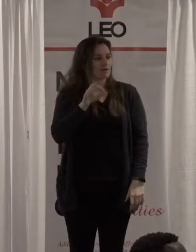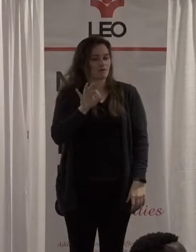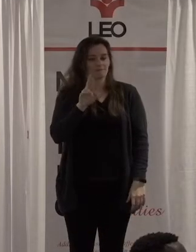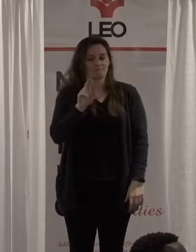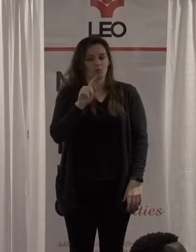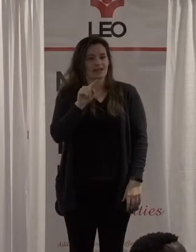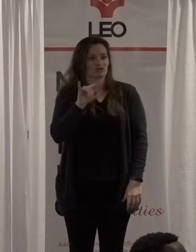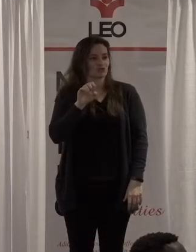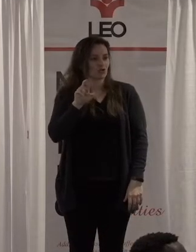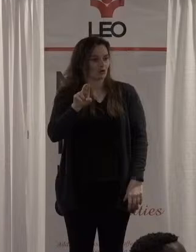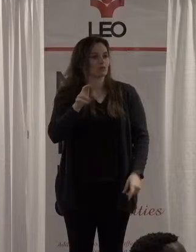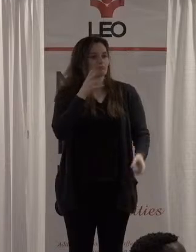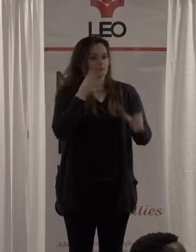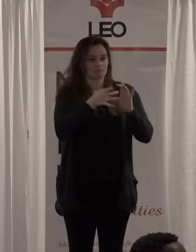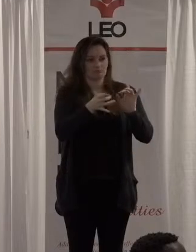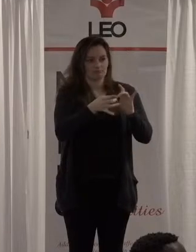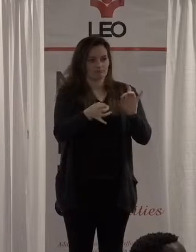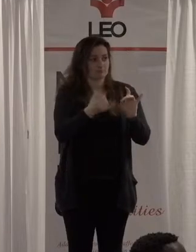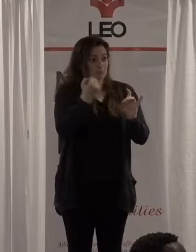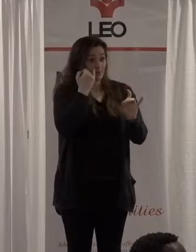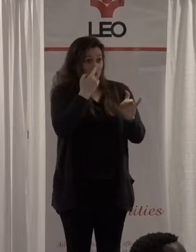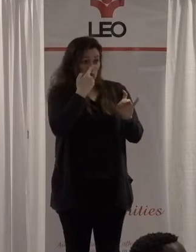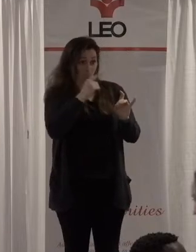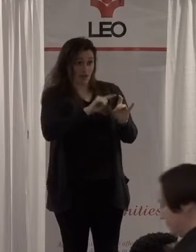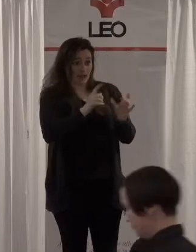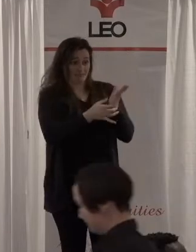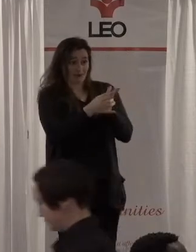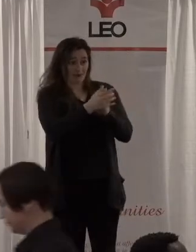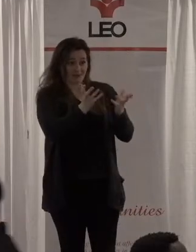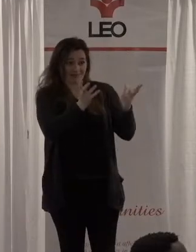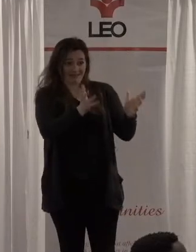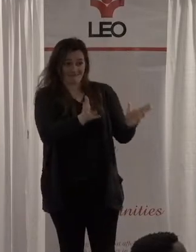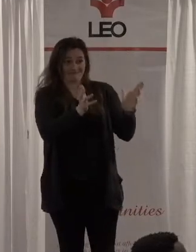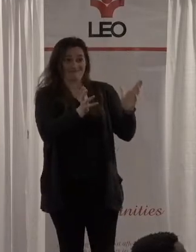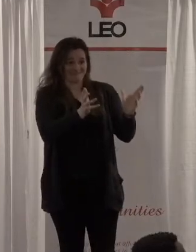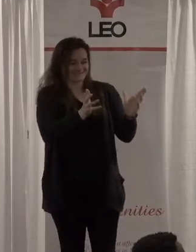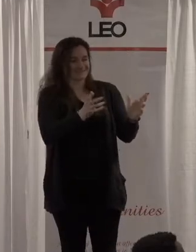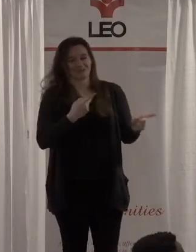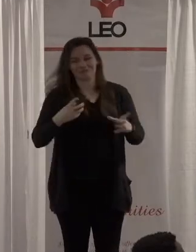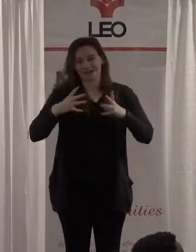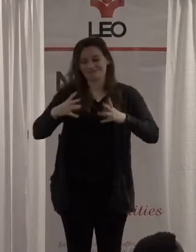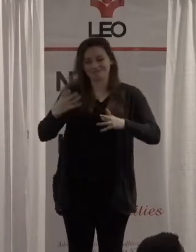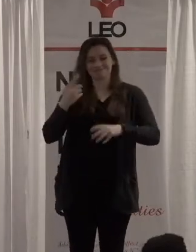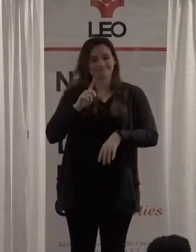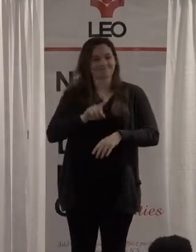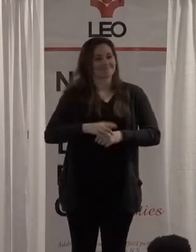AND IF IT'S OKAY WITH YOU, JOE, I'M JUST GOING TO LEAVE THIS HERE.